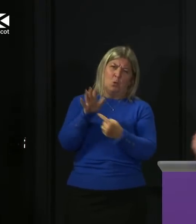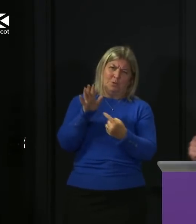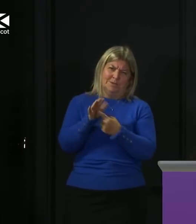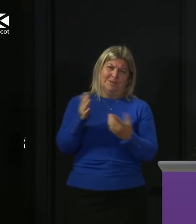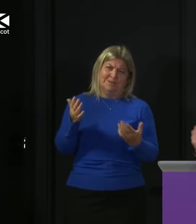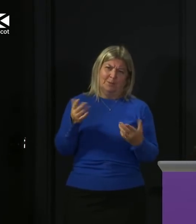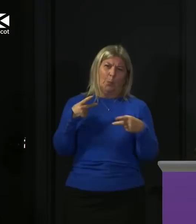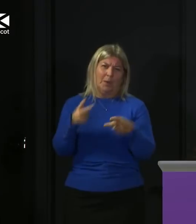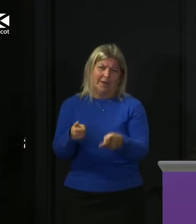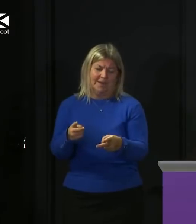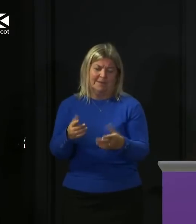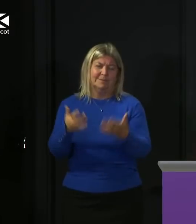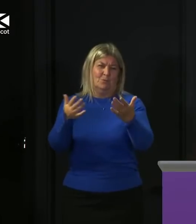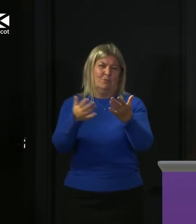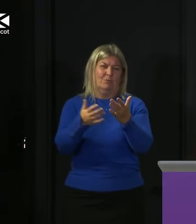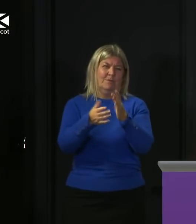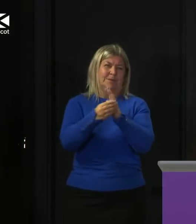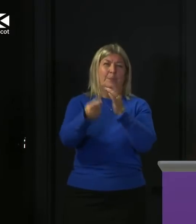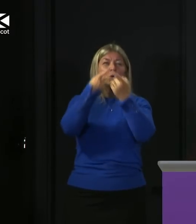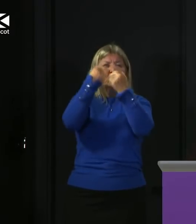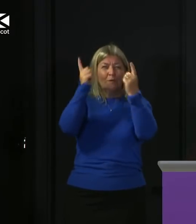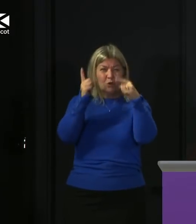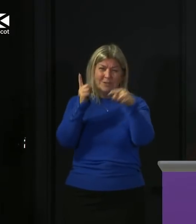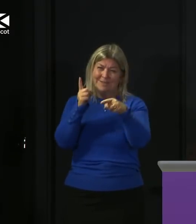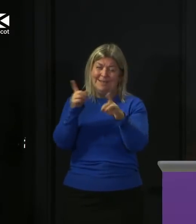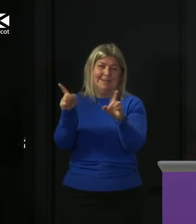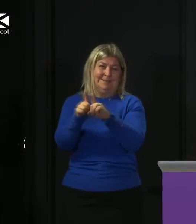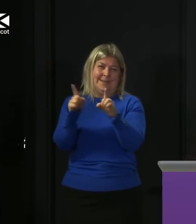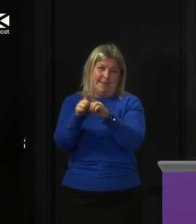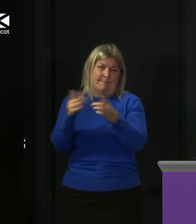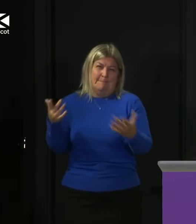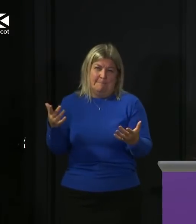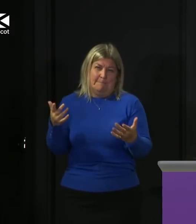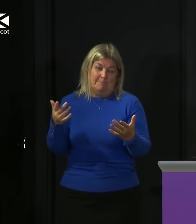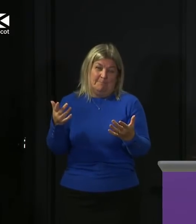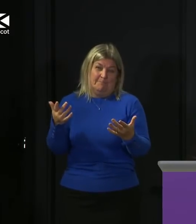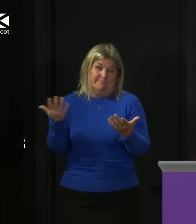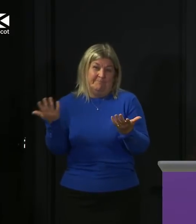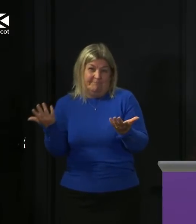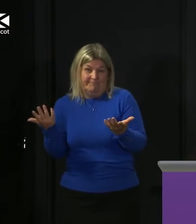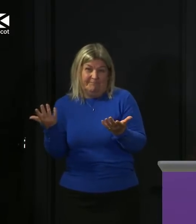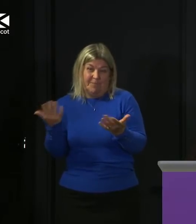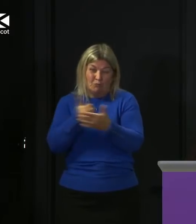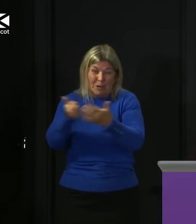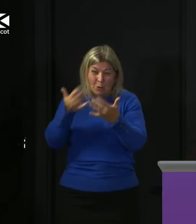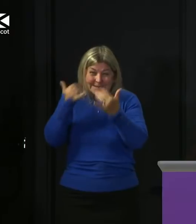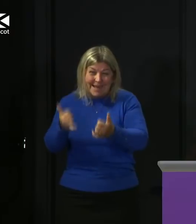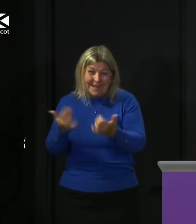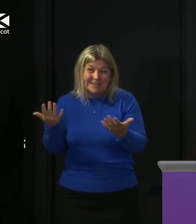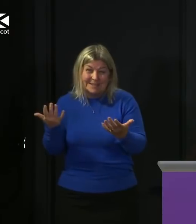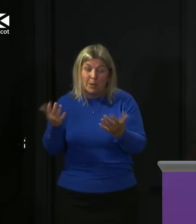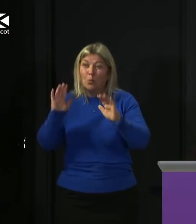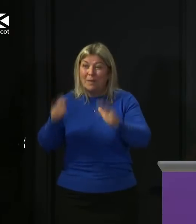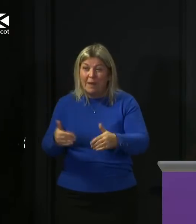in universities as it is across wider society and we continue to talk to universities about that,